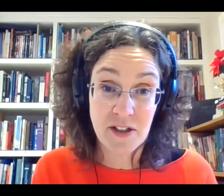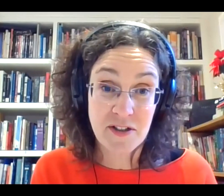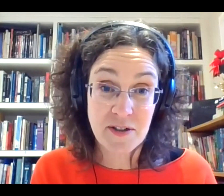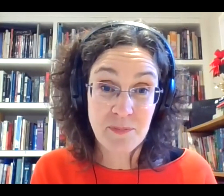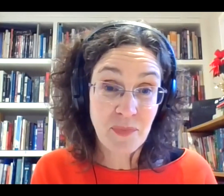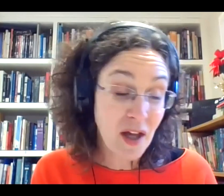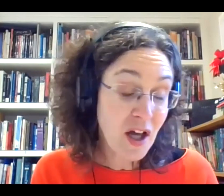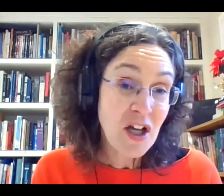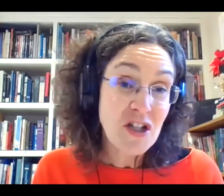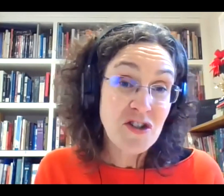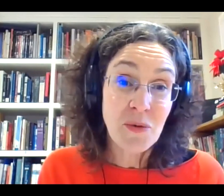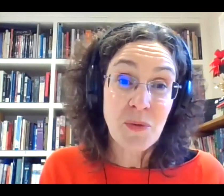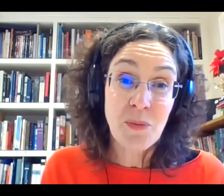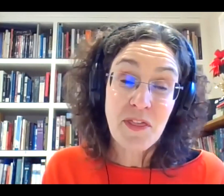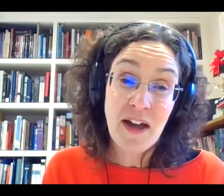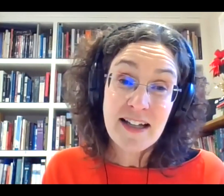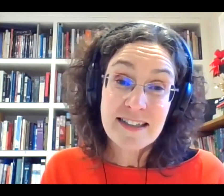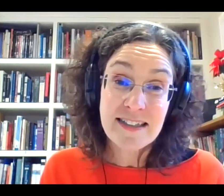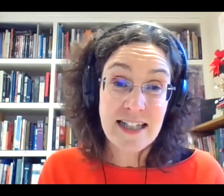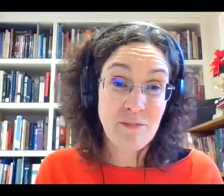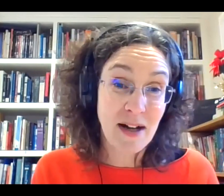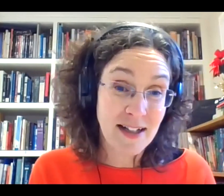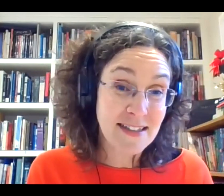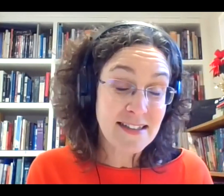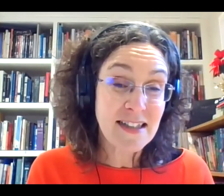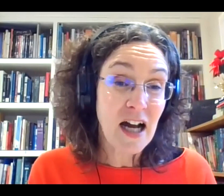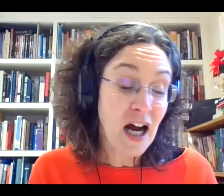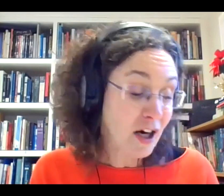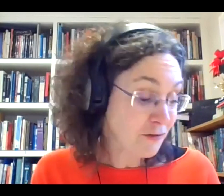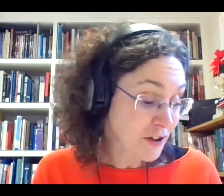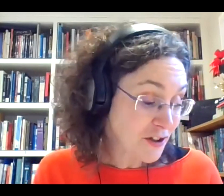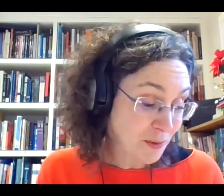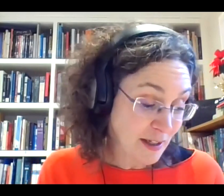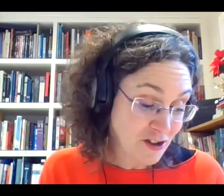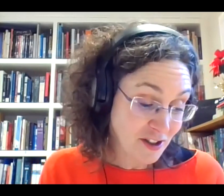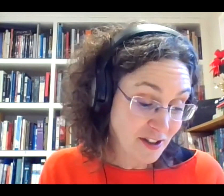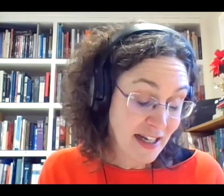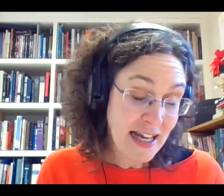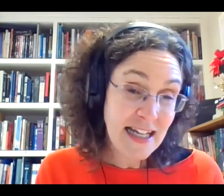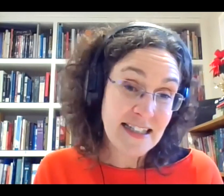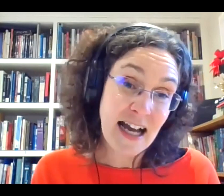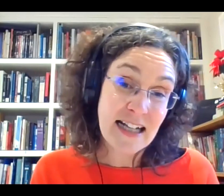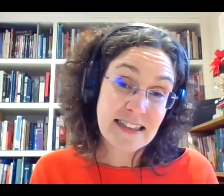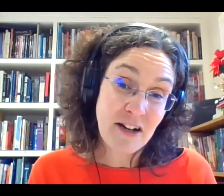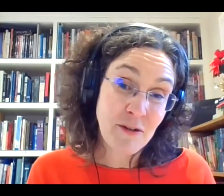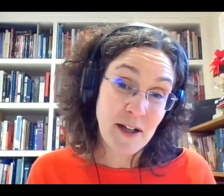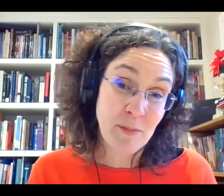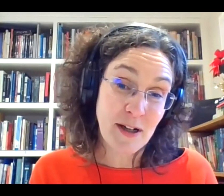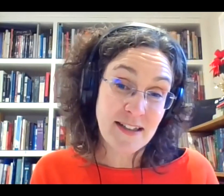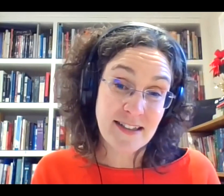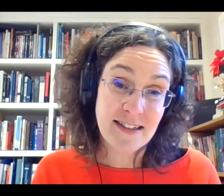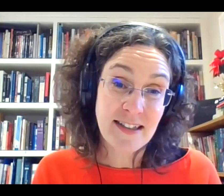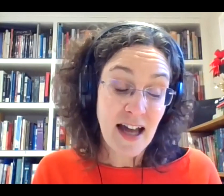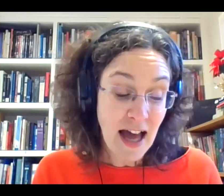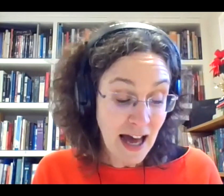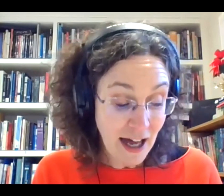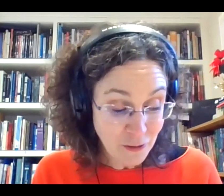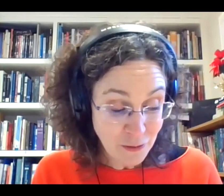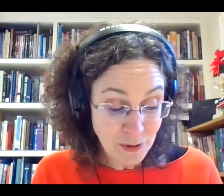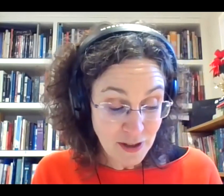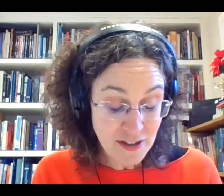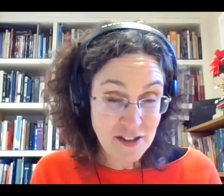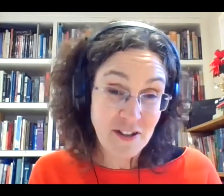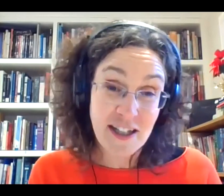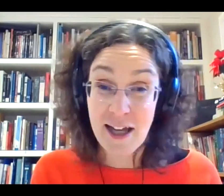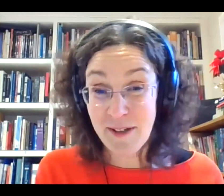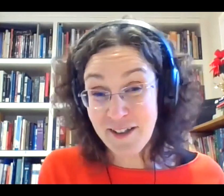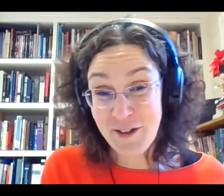makers. So, with that in mind, our first question is to ask everybody present how Deevy came into